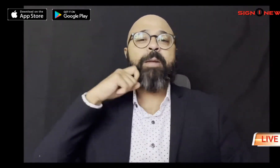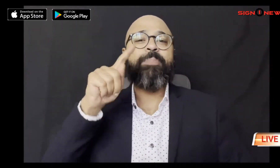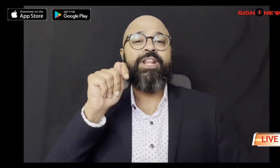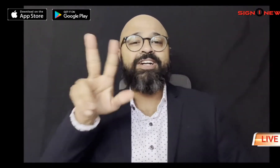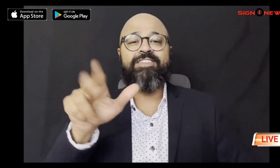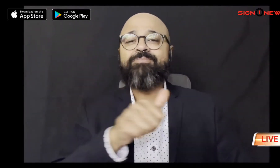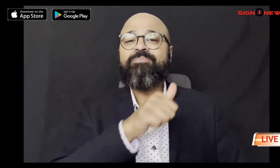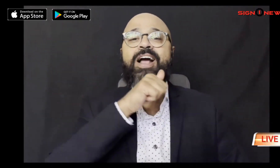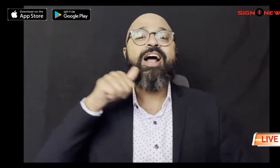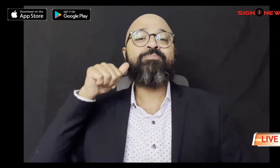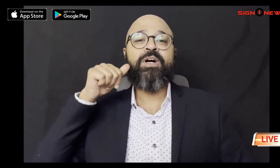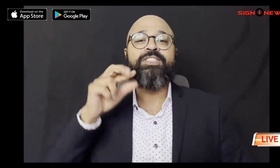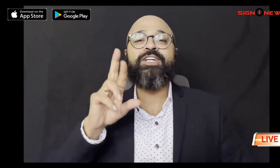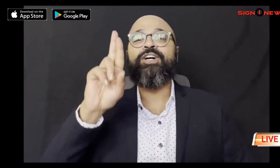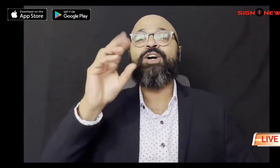Amazon and Roku.